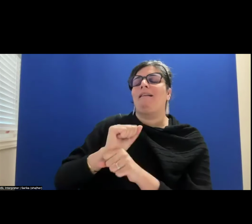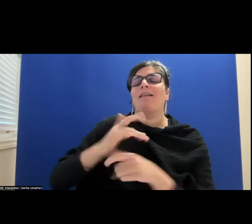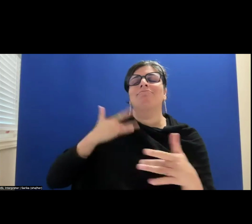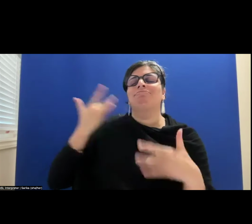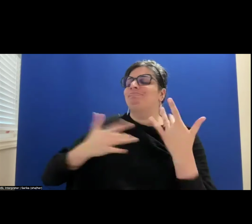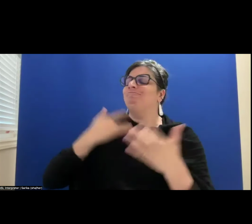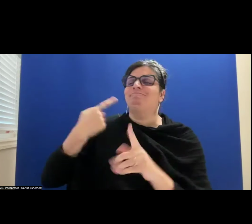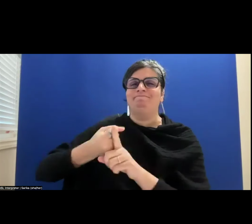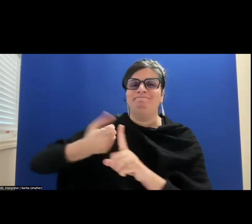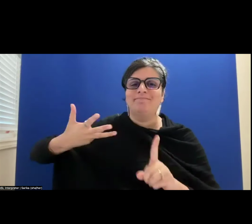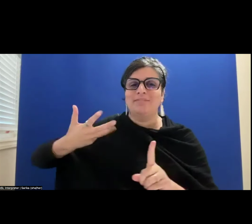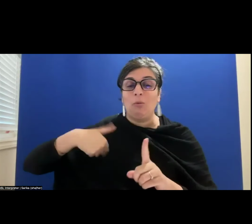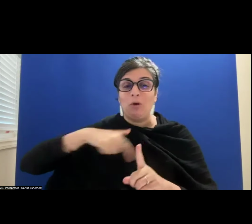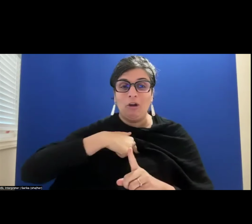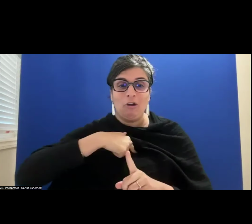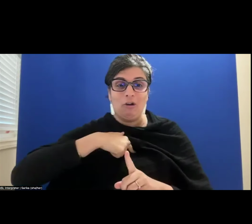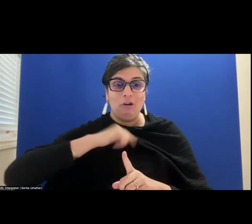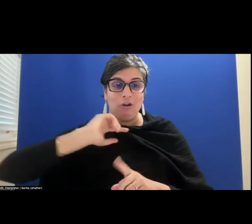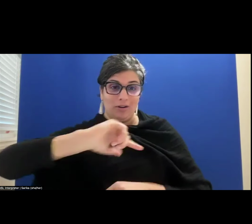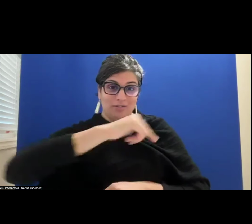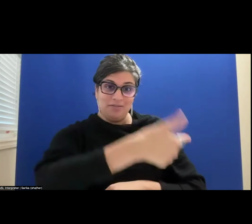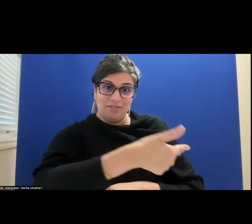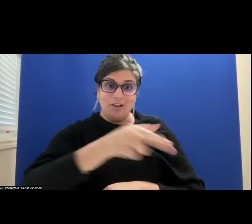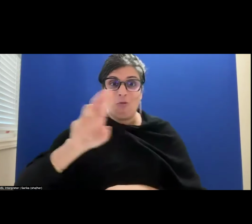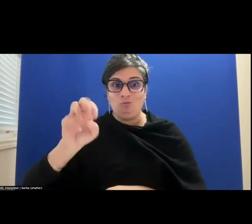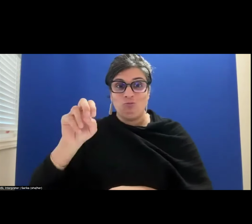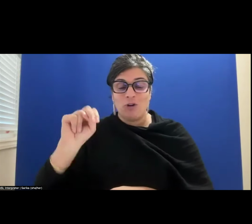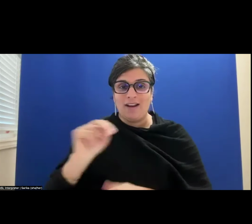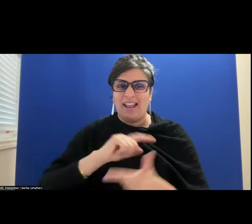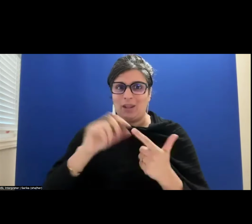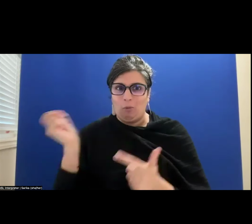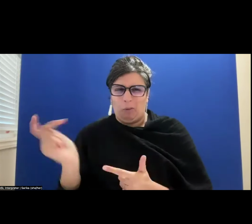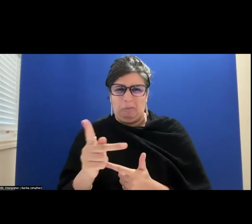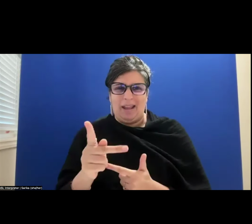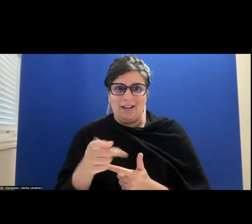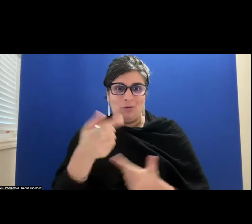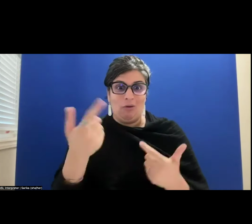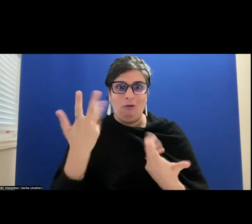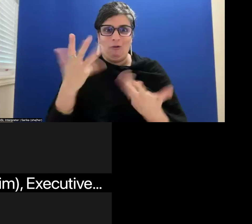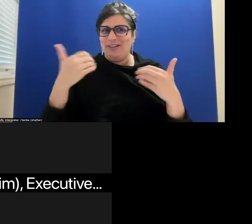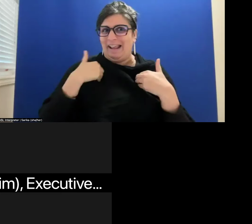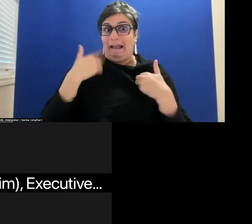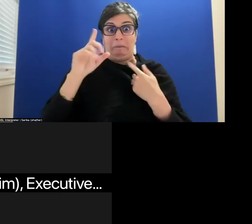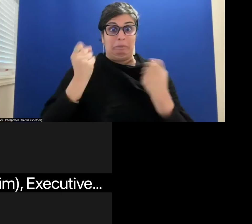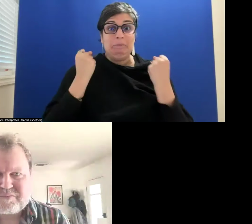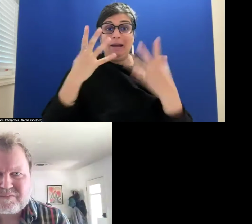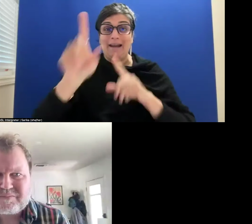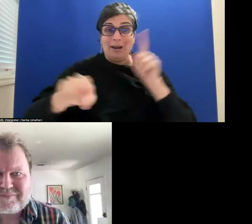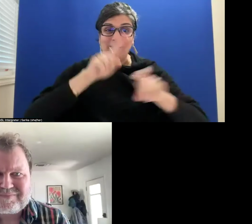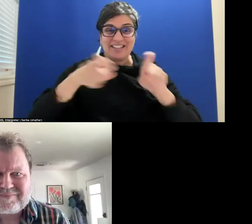We're going to have Ron discuss his work, and then we'll come back. You already have a lot of questions in the Q&A, so we'll share those.